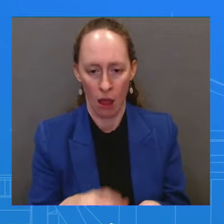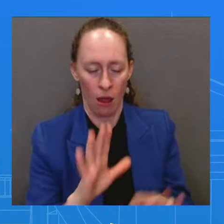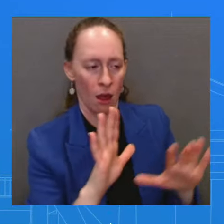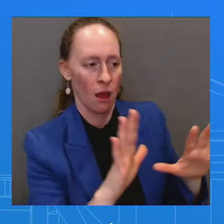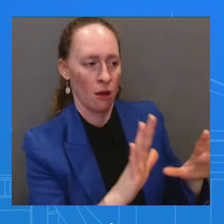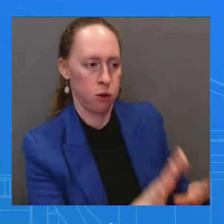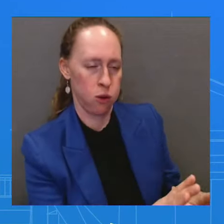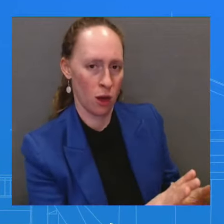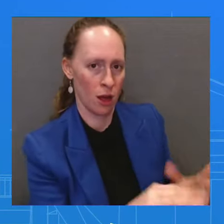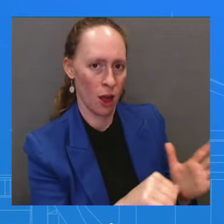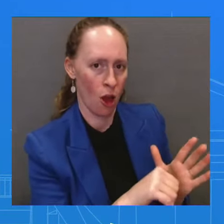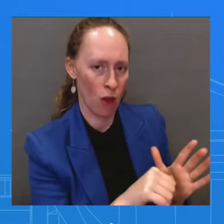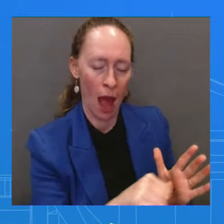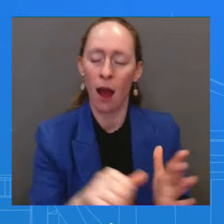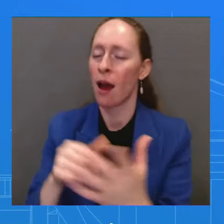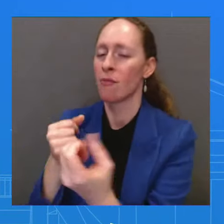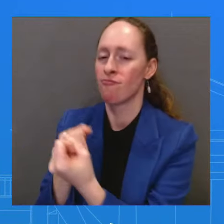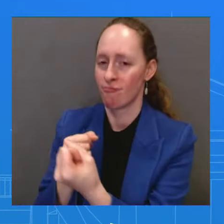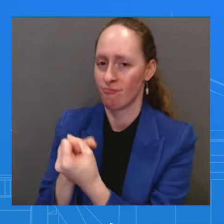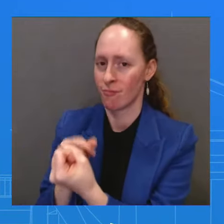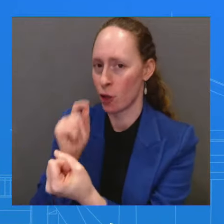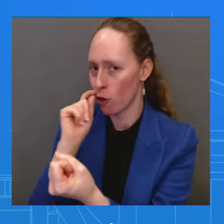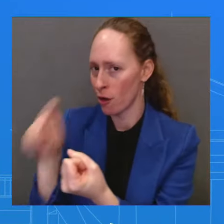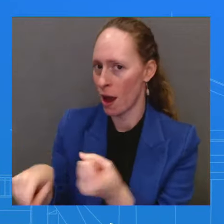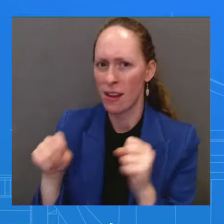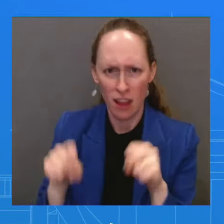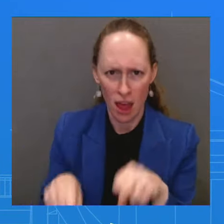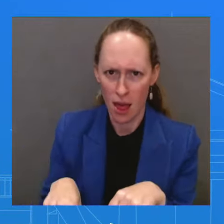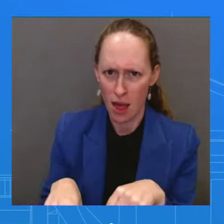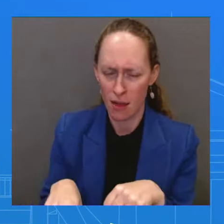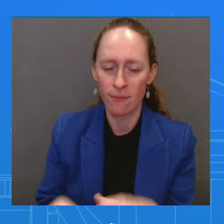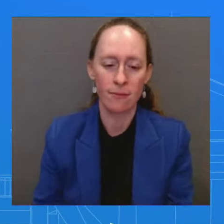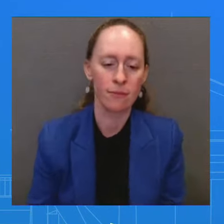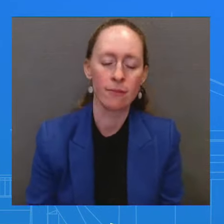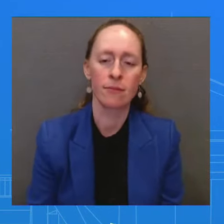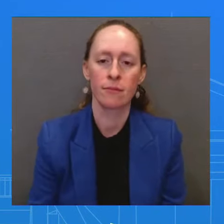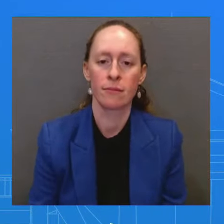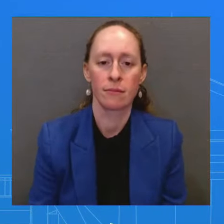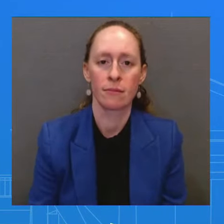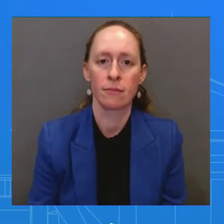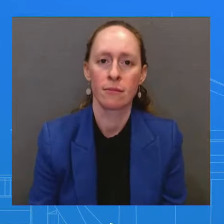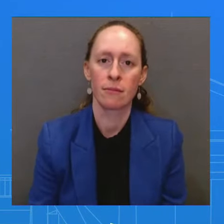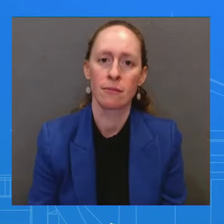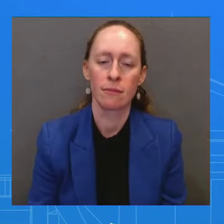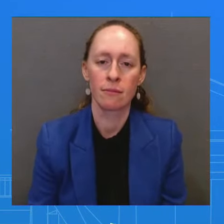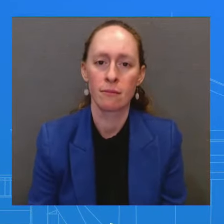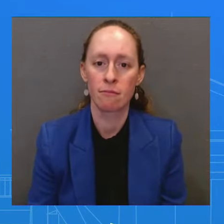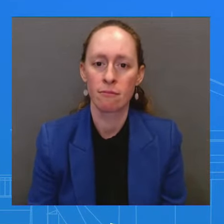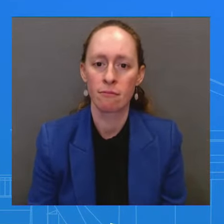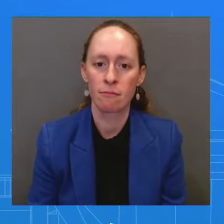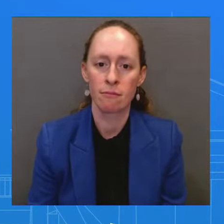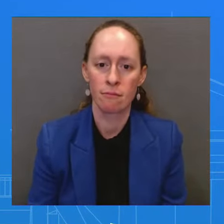to fund Ukraine, was that the deal that the President was referring to again today when he said that the Democrats had a deal